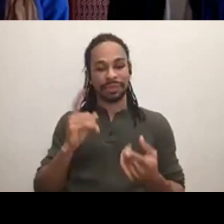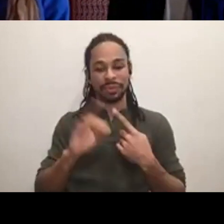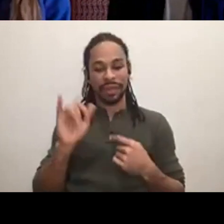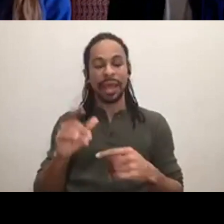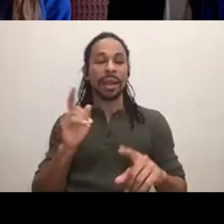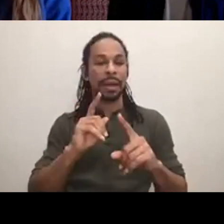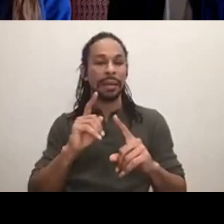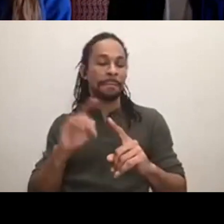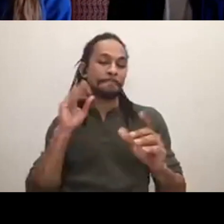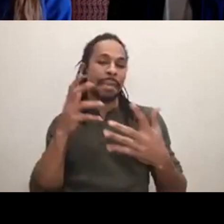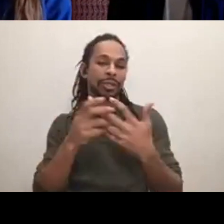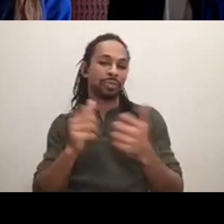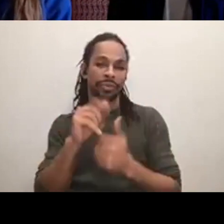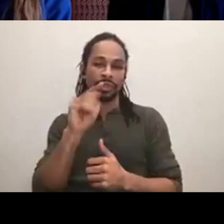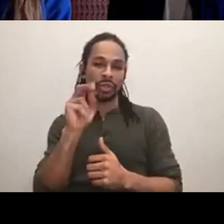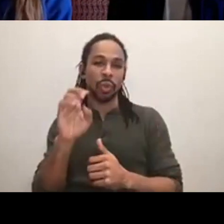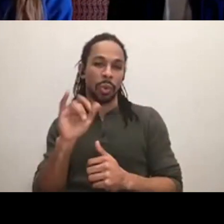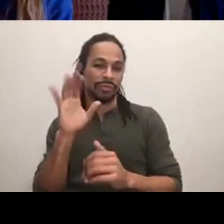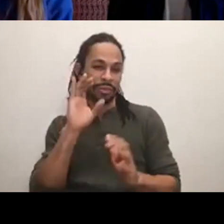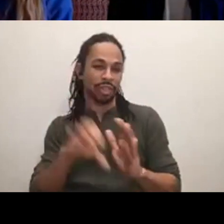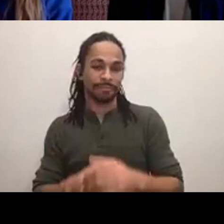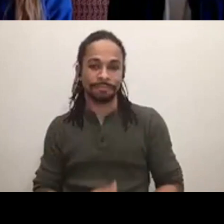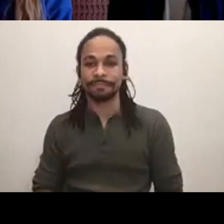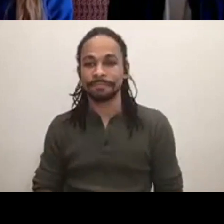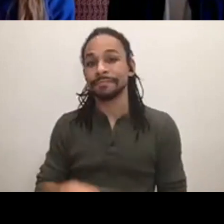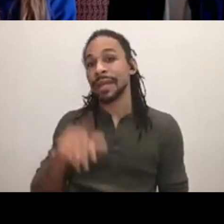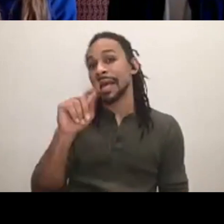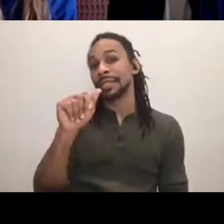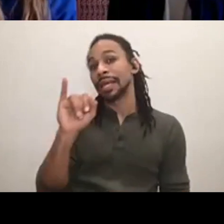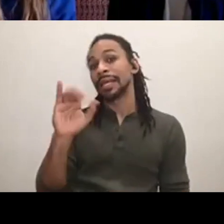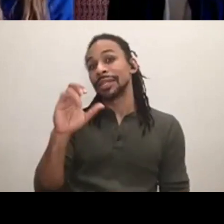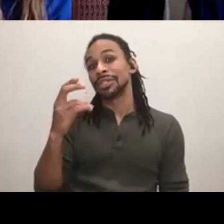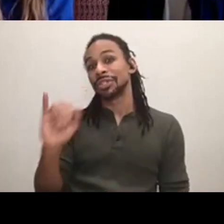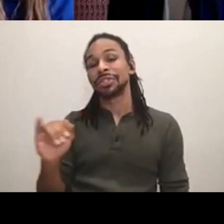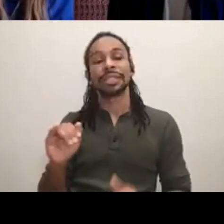to happen.” Let's see I really love this one that Constantina sent in. “Michelle